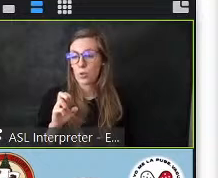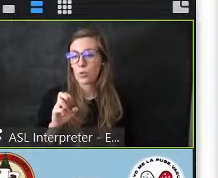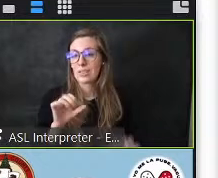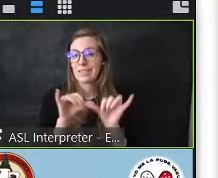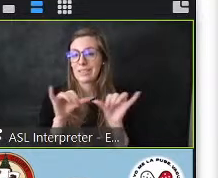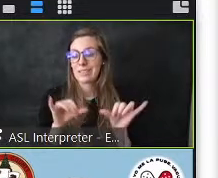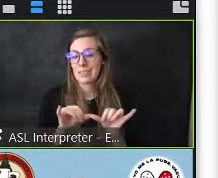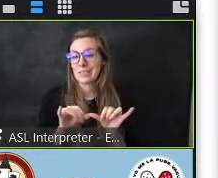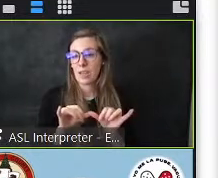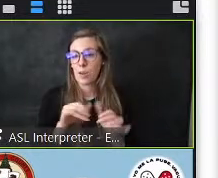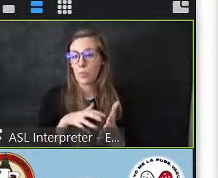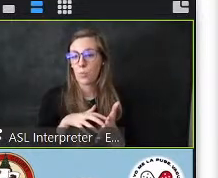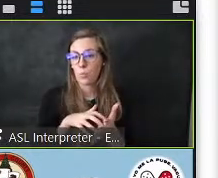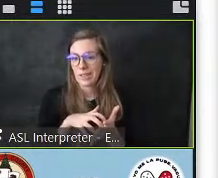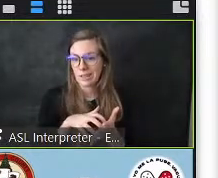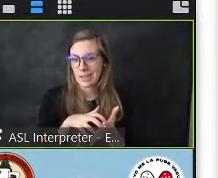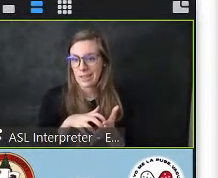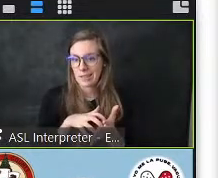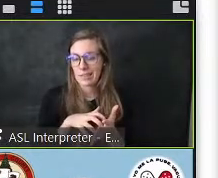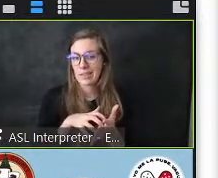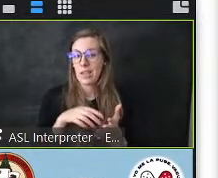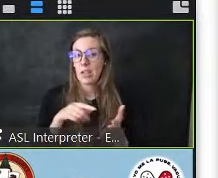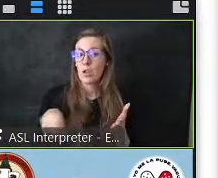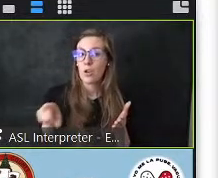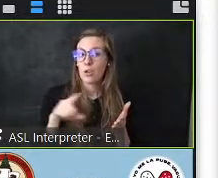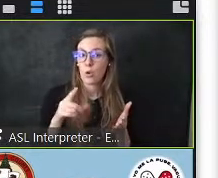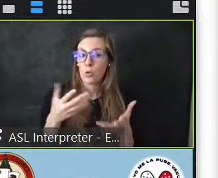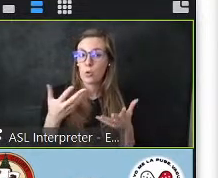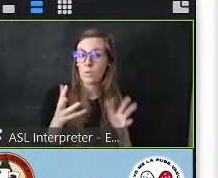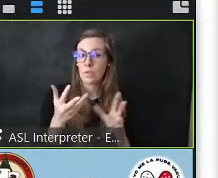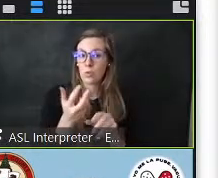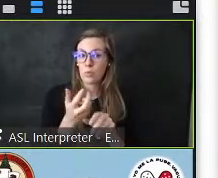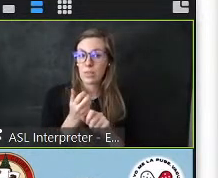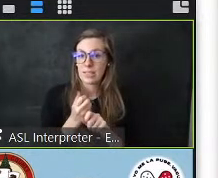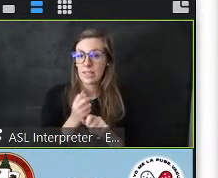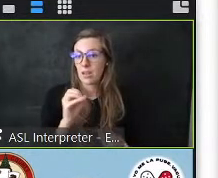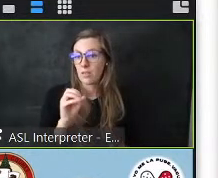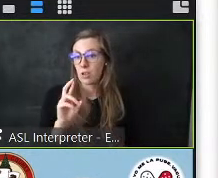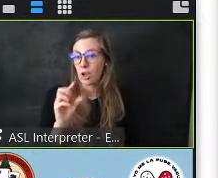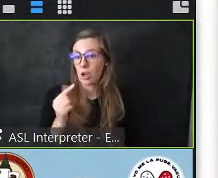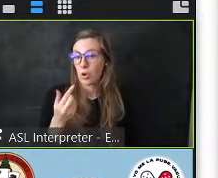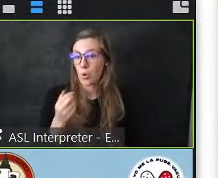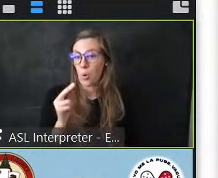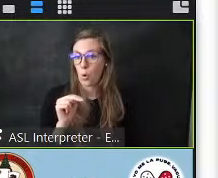and people who have received an organ transplant and the ones that have dialysis